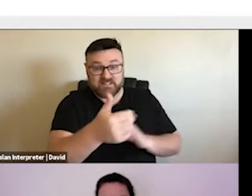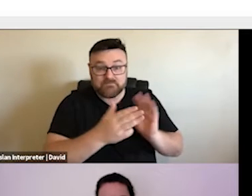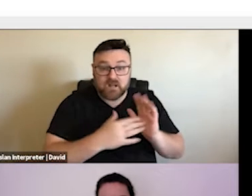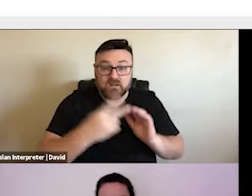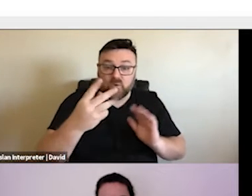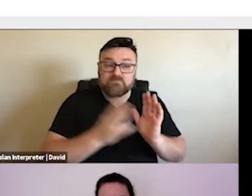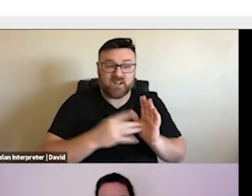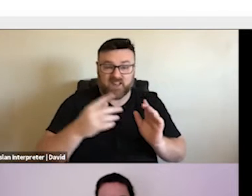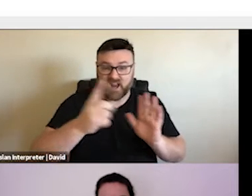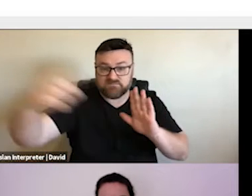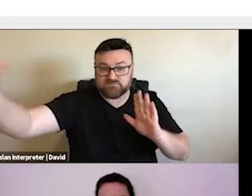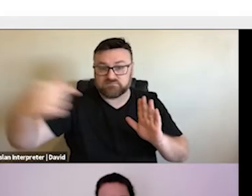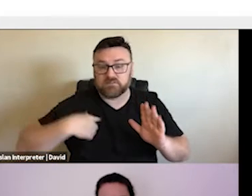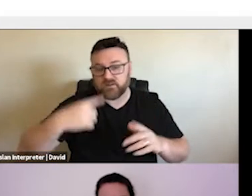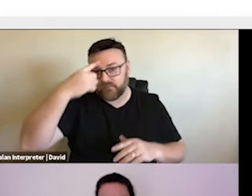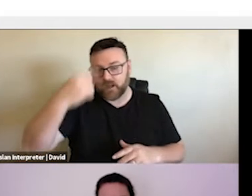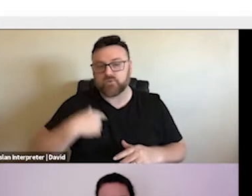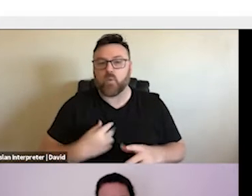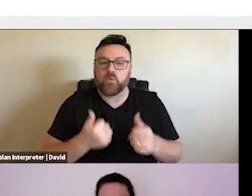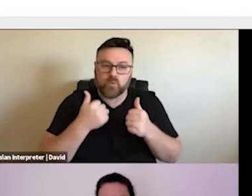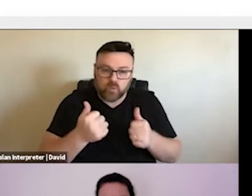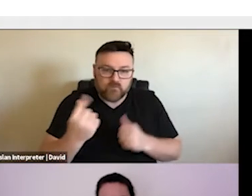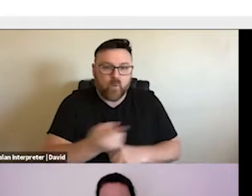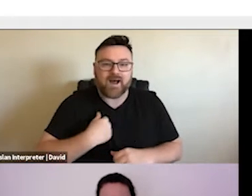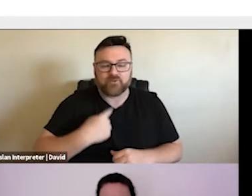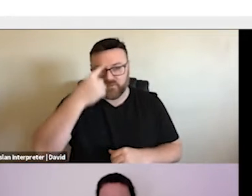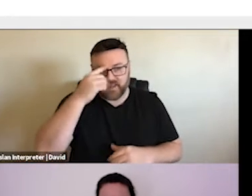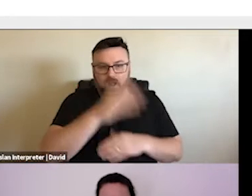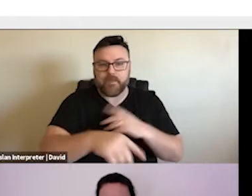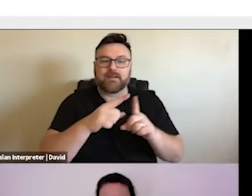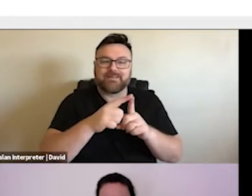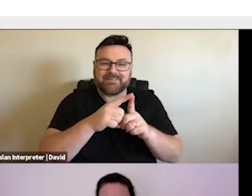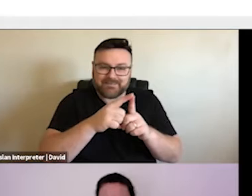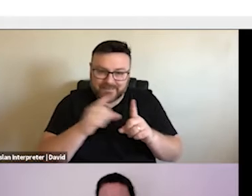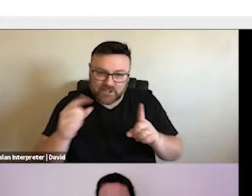I think it's wise that we continue to think about digital backup plans for physical events